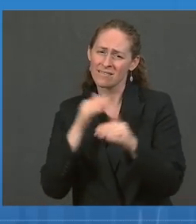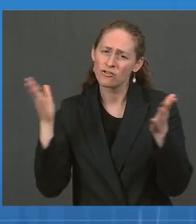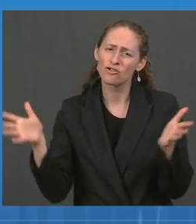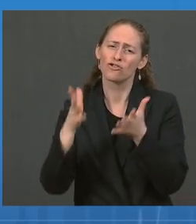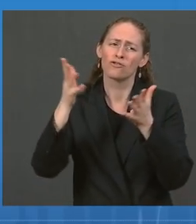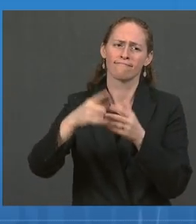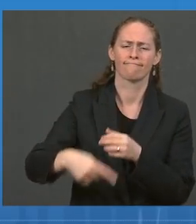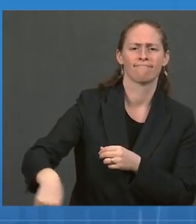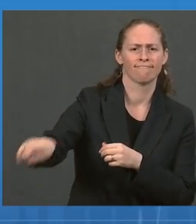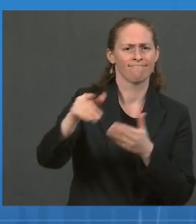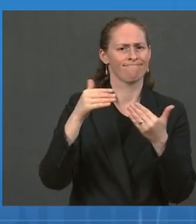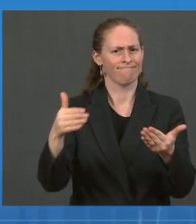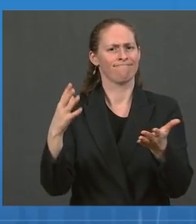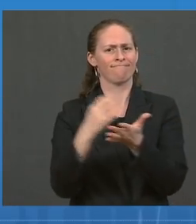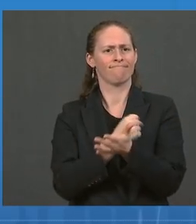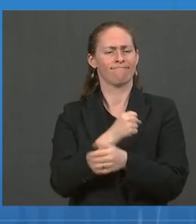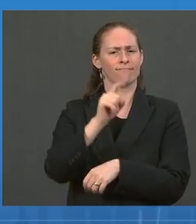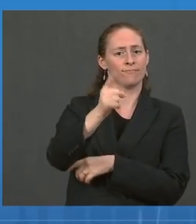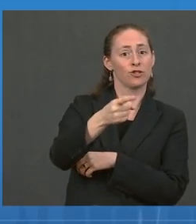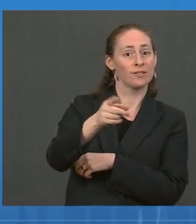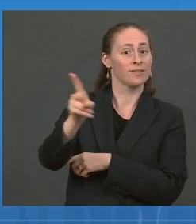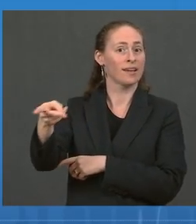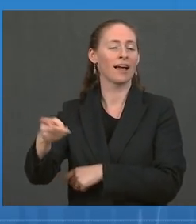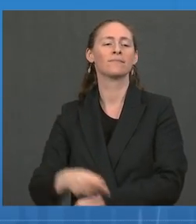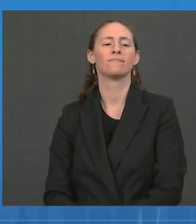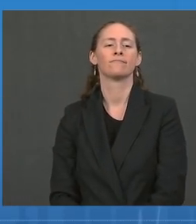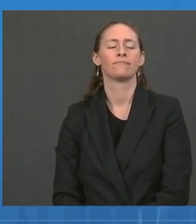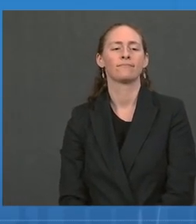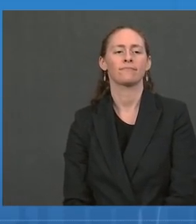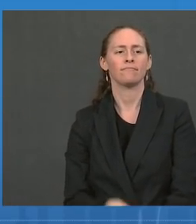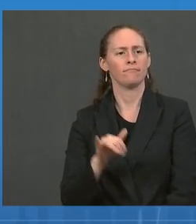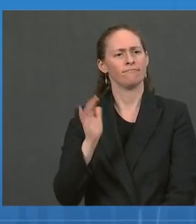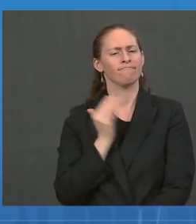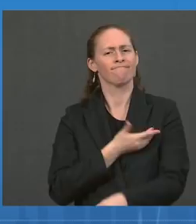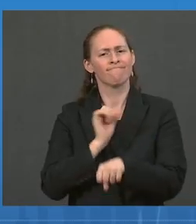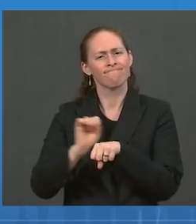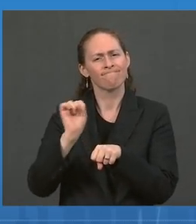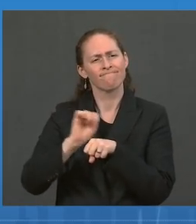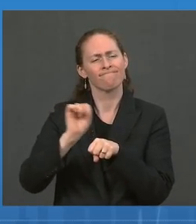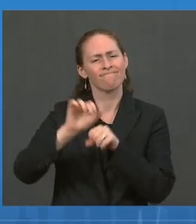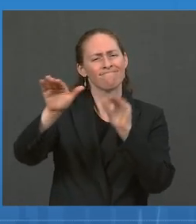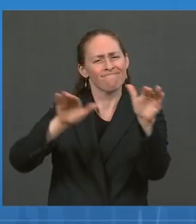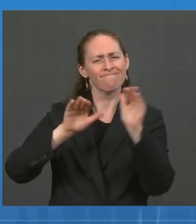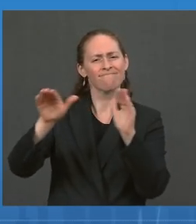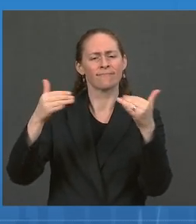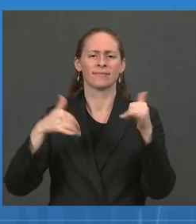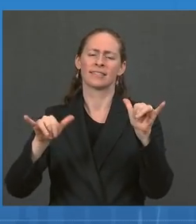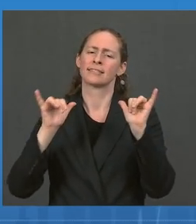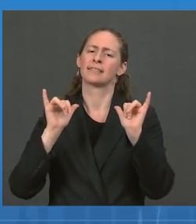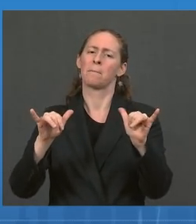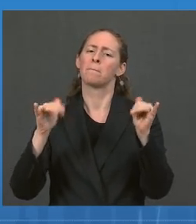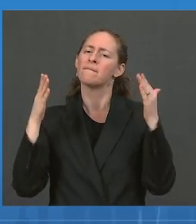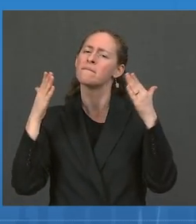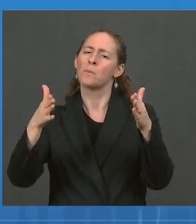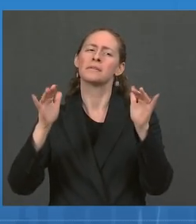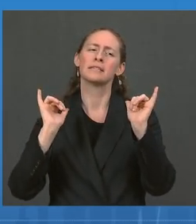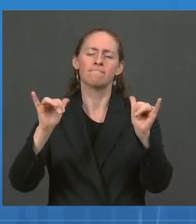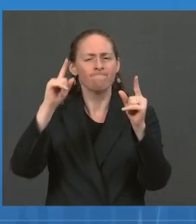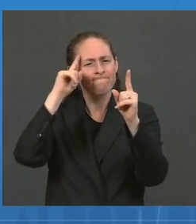We remain steadfast in our effort to vaccinate as many people as possible and to continue our fight against COVID-19.